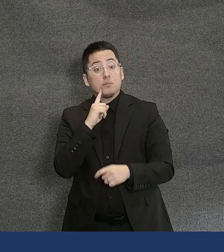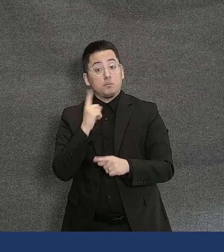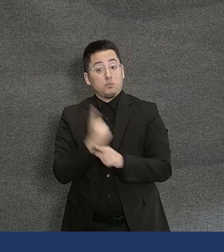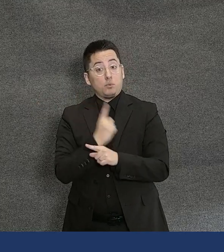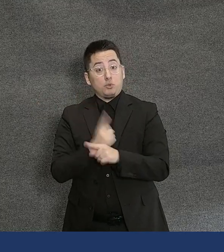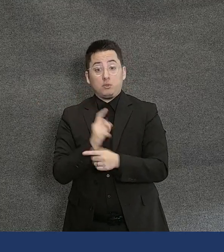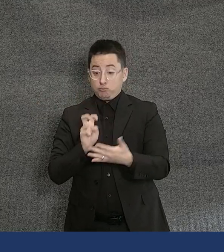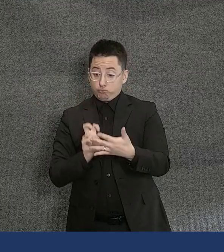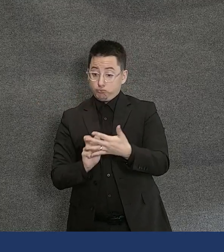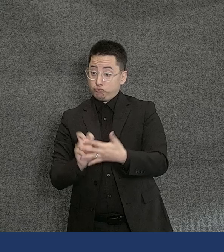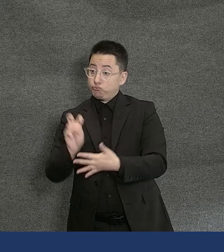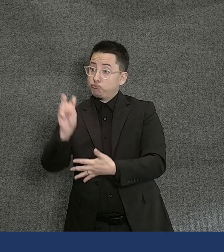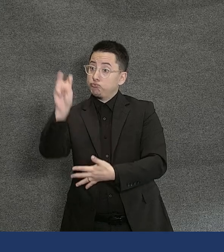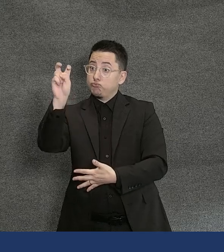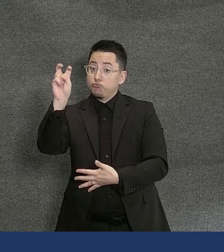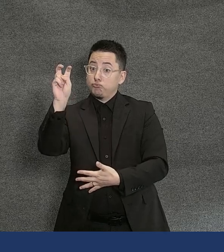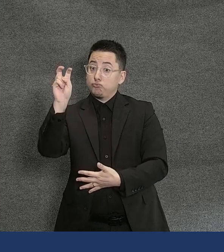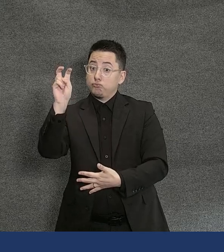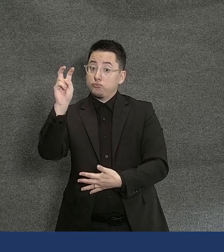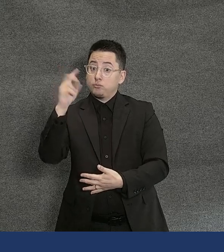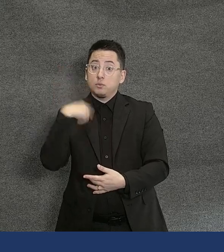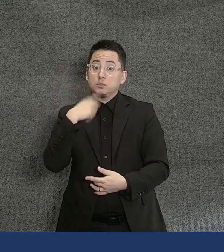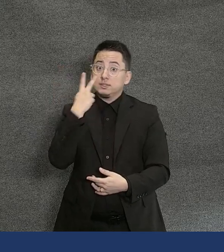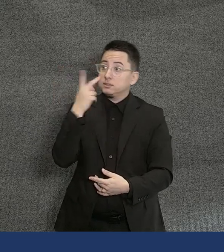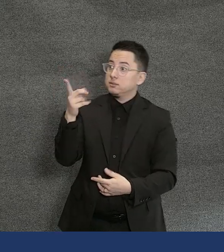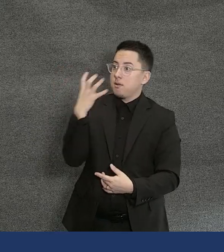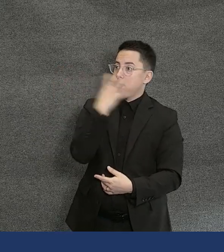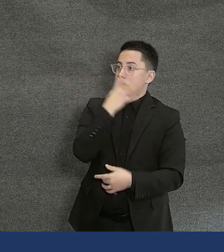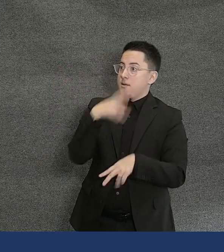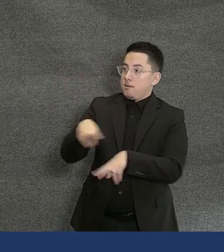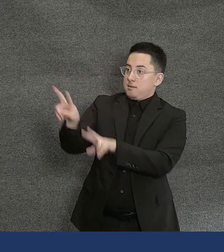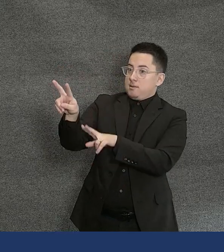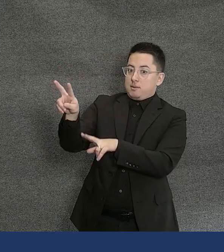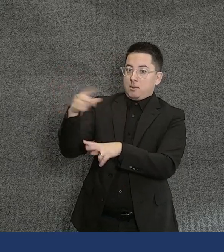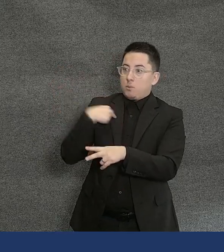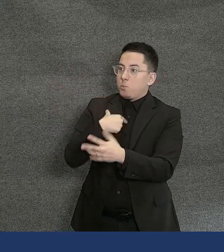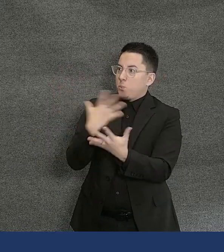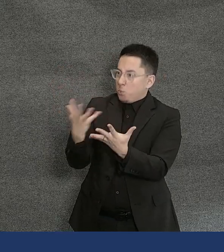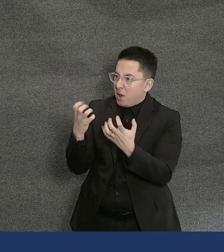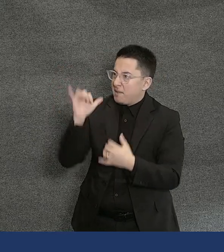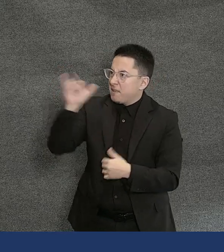and see ahead what their career could be like and strive to get there.